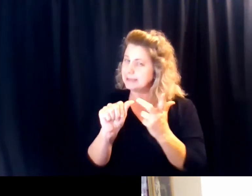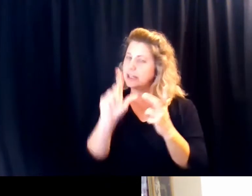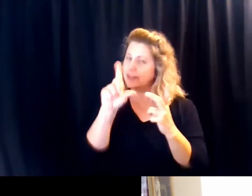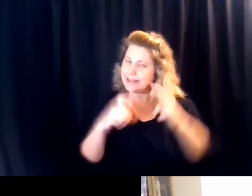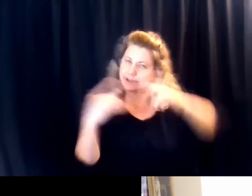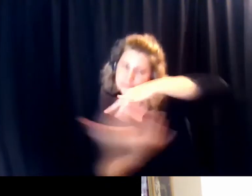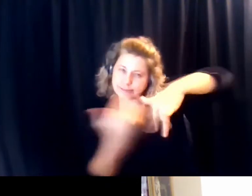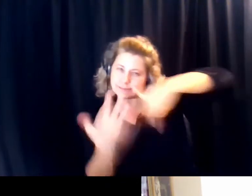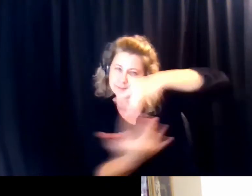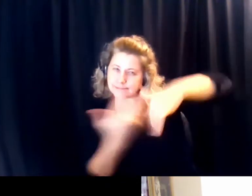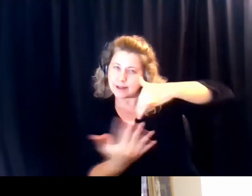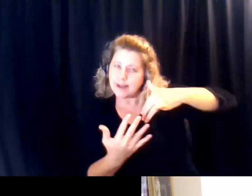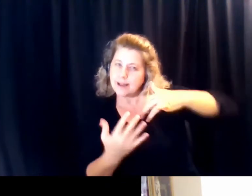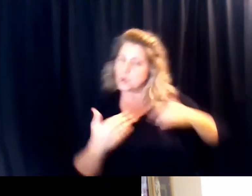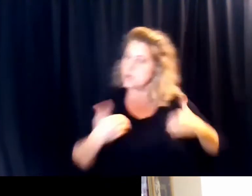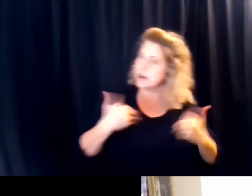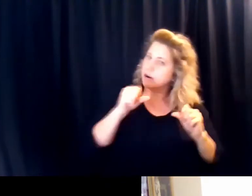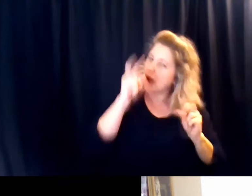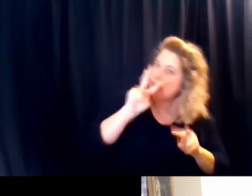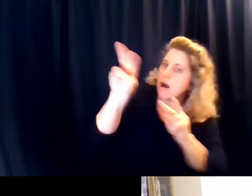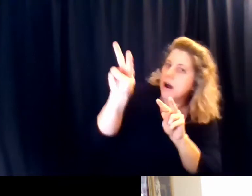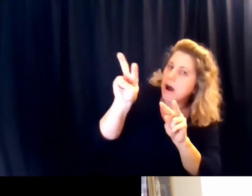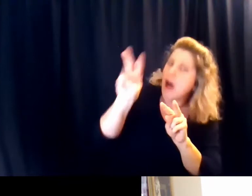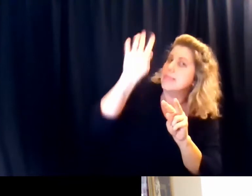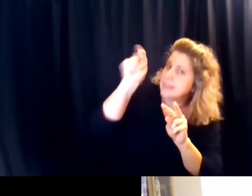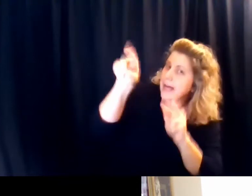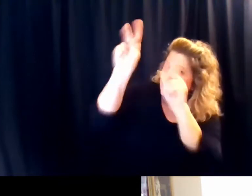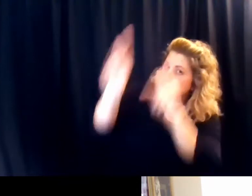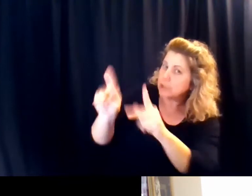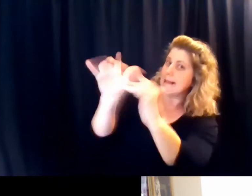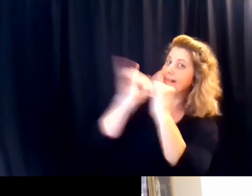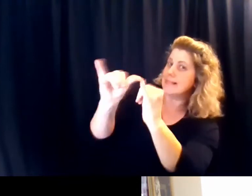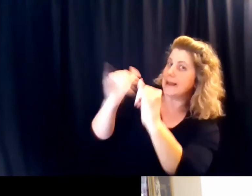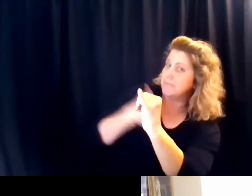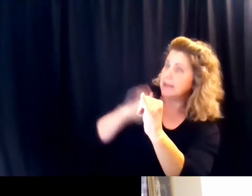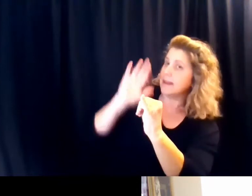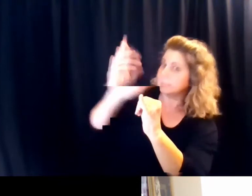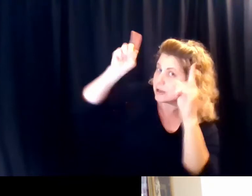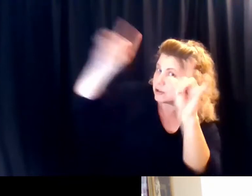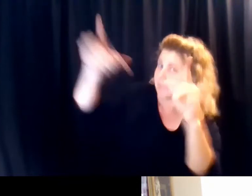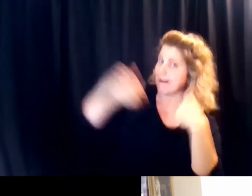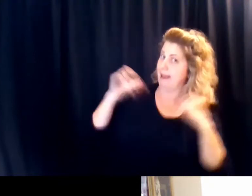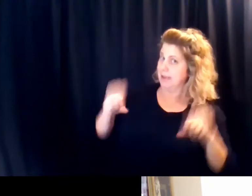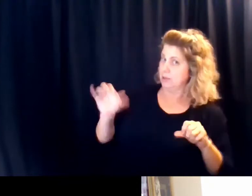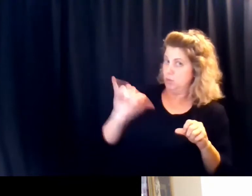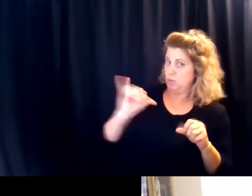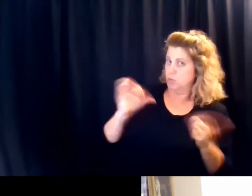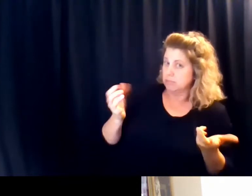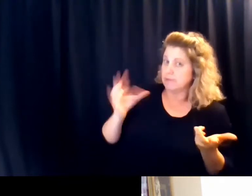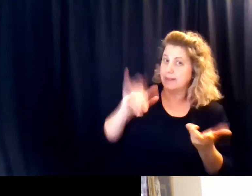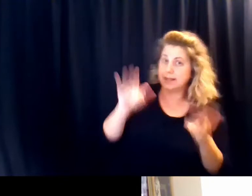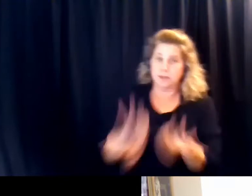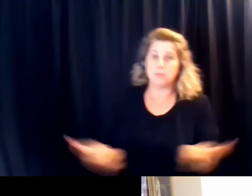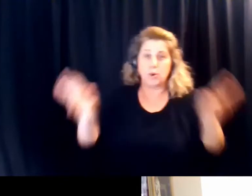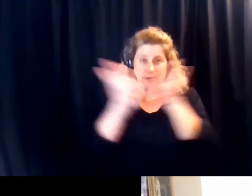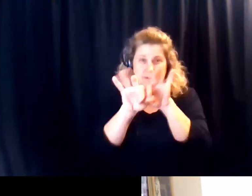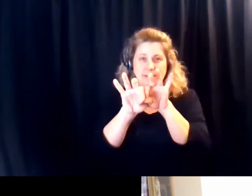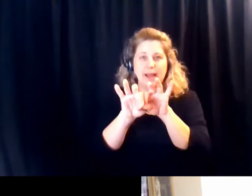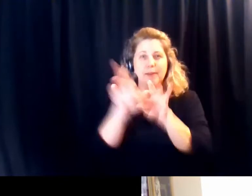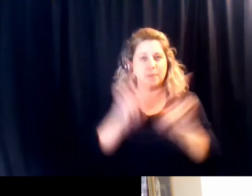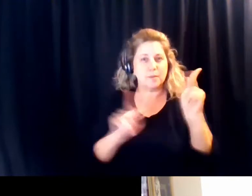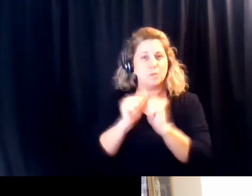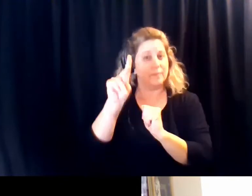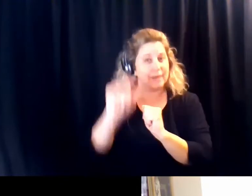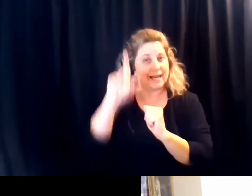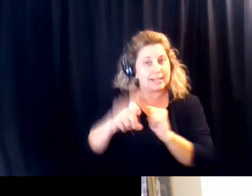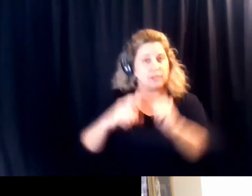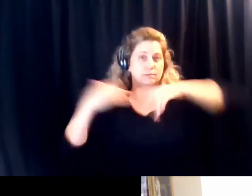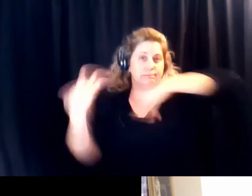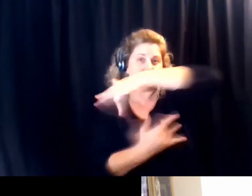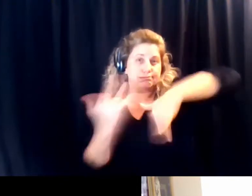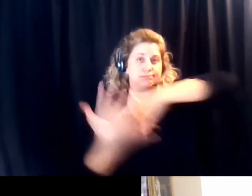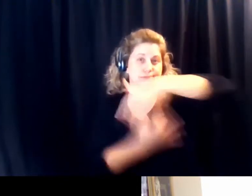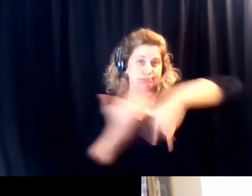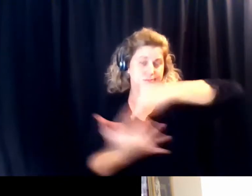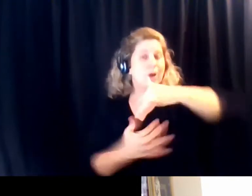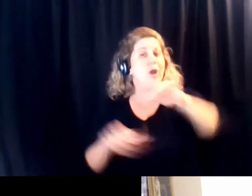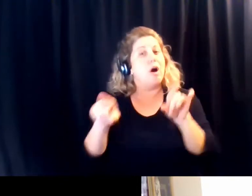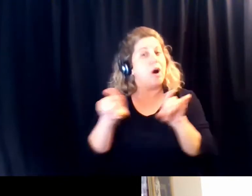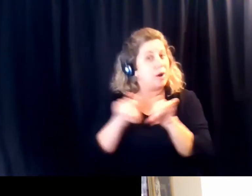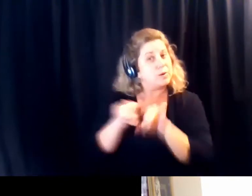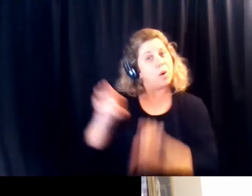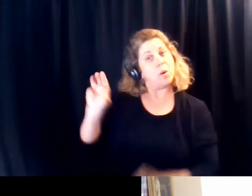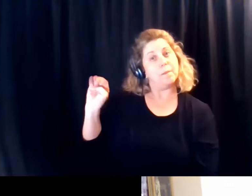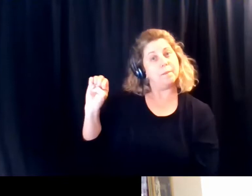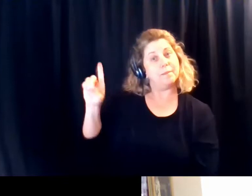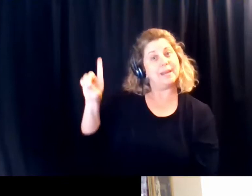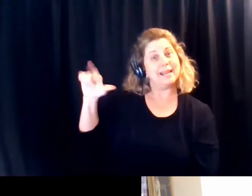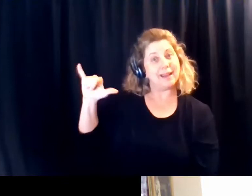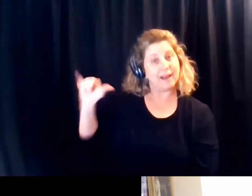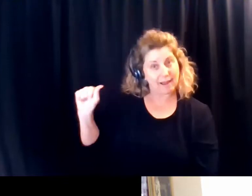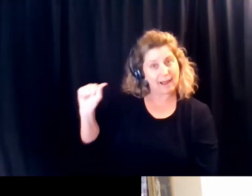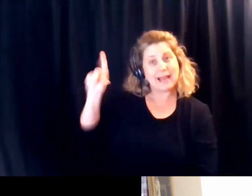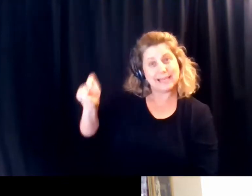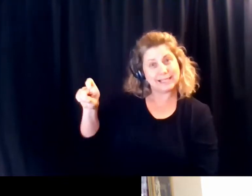Judith Heumann: And you gain confidence as you move forward and for me it's always important not to do things alone, but to do things with other disabled individuals that other people that I believe share a similar vision.